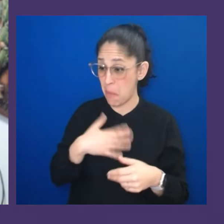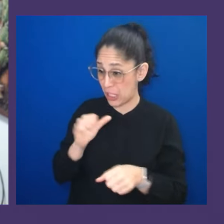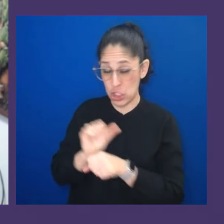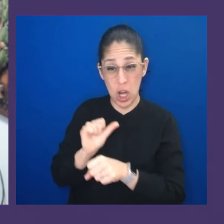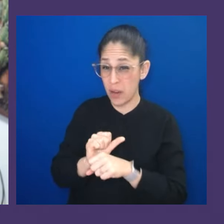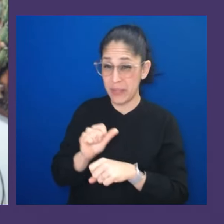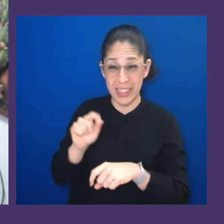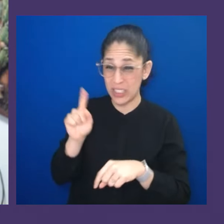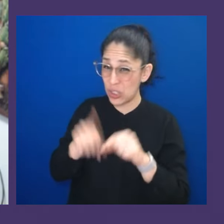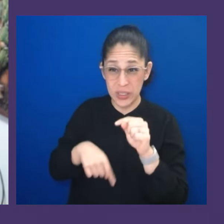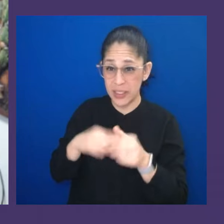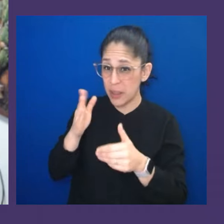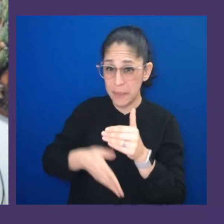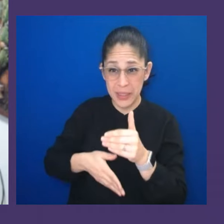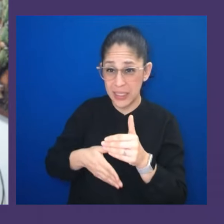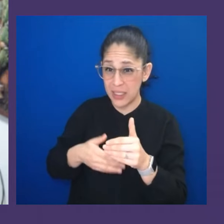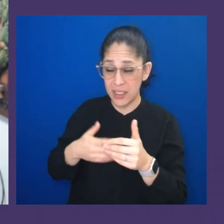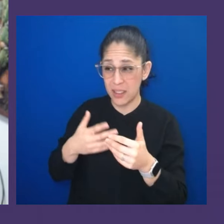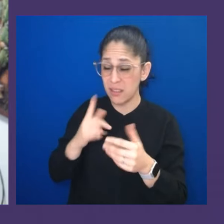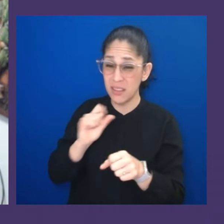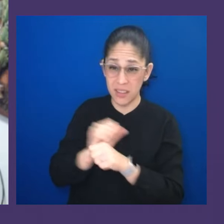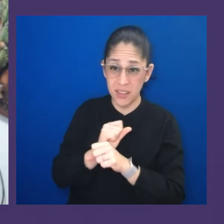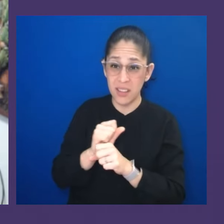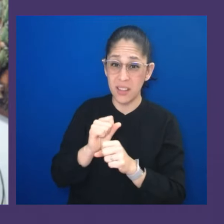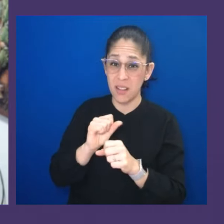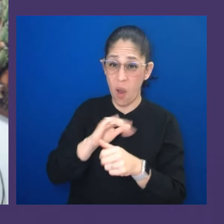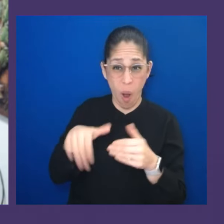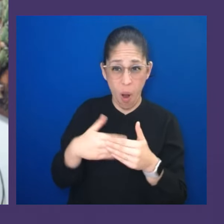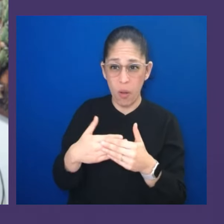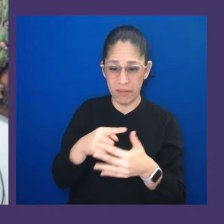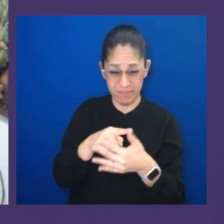It affected everything like my ability to be